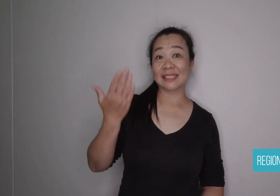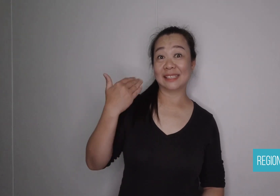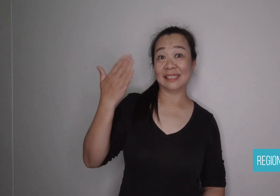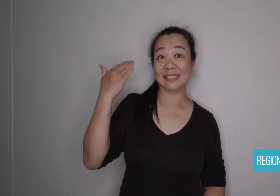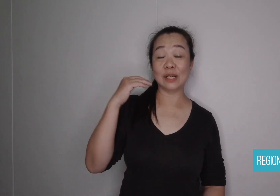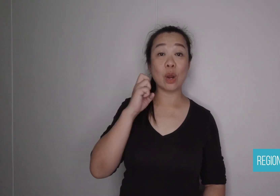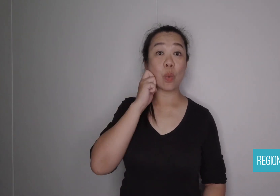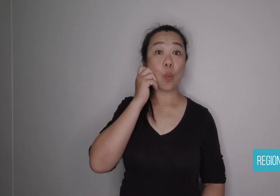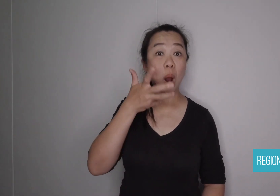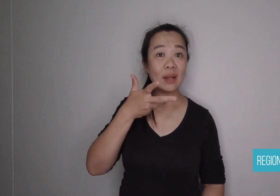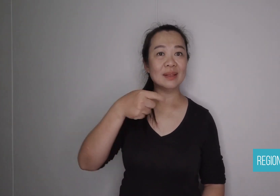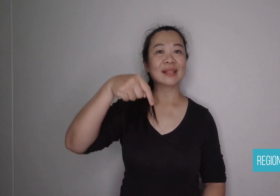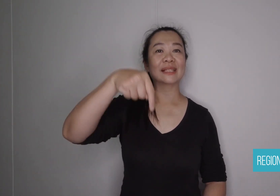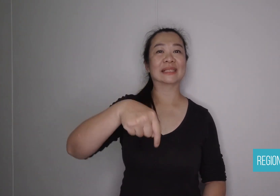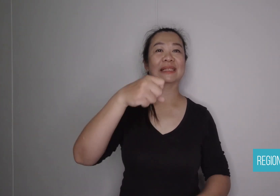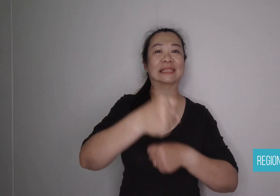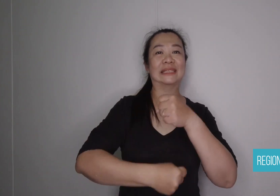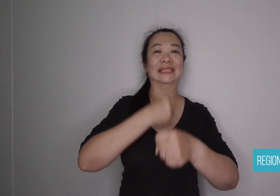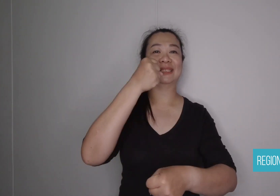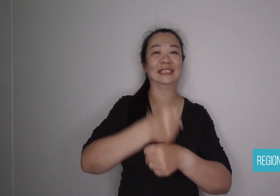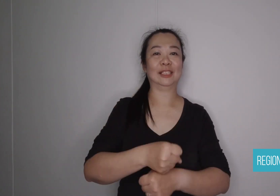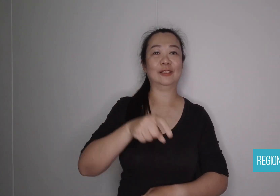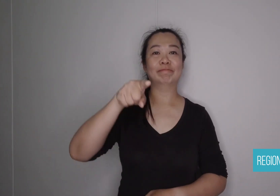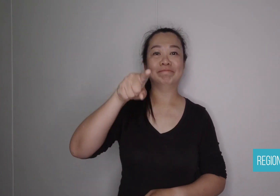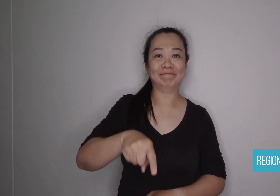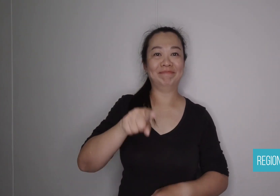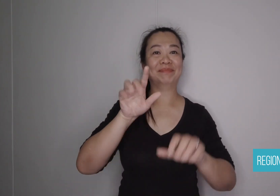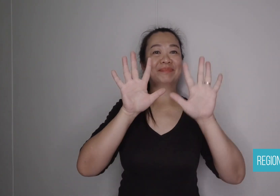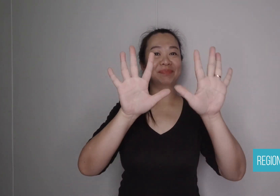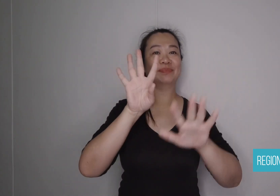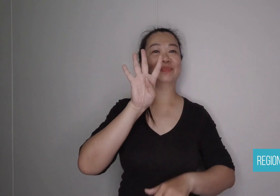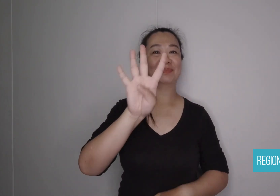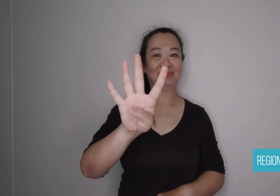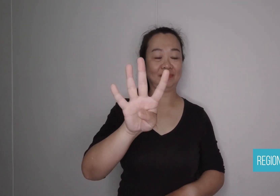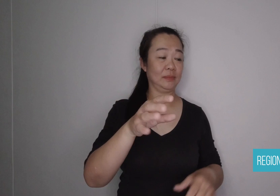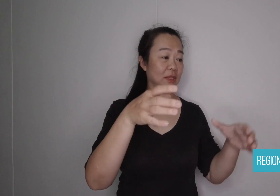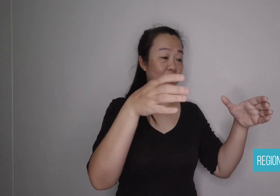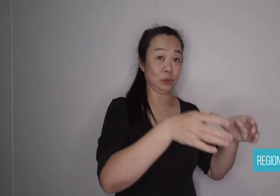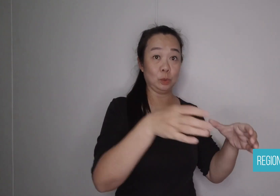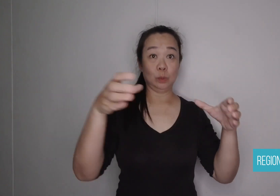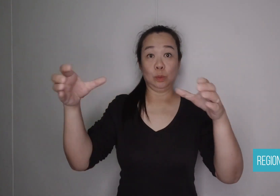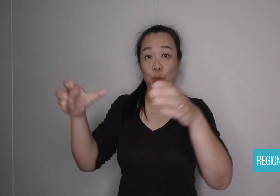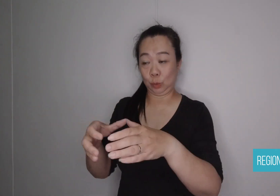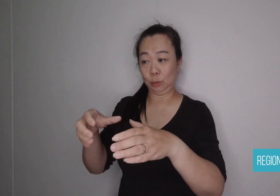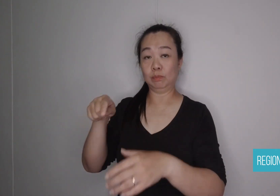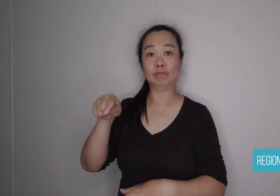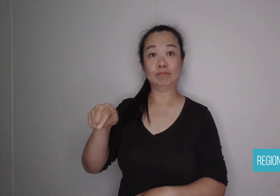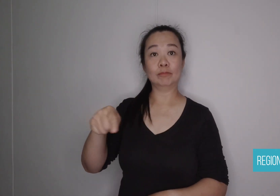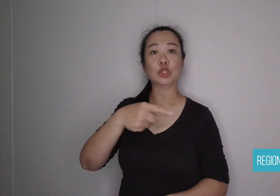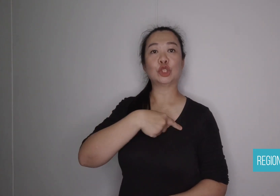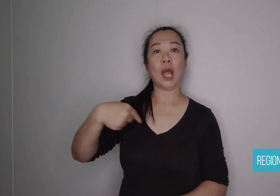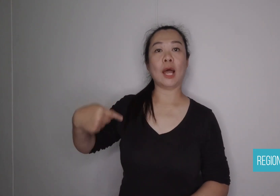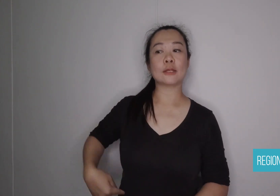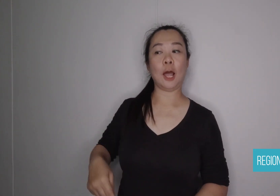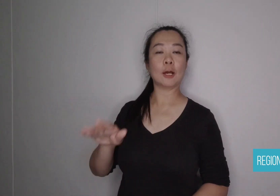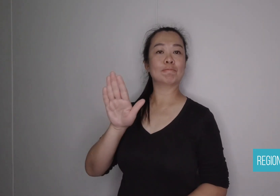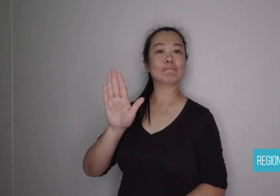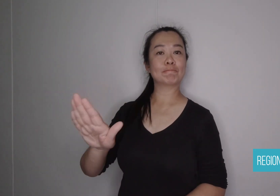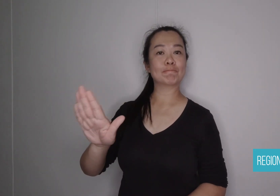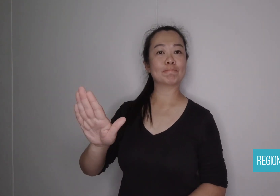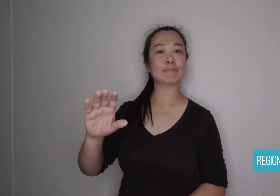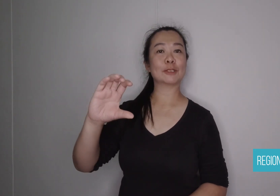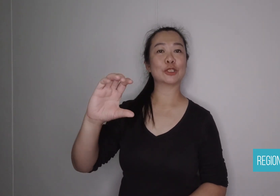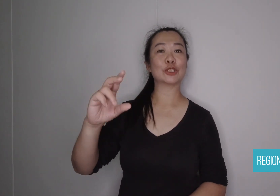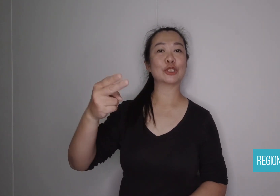Recently this year on January 14th, two groups - China’s Chang’an